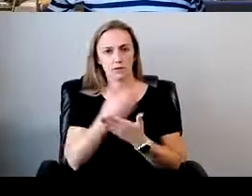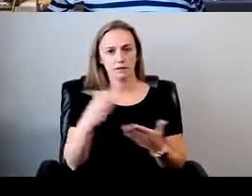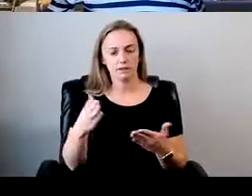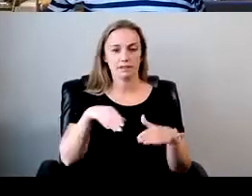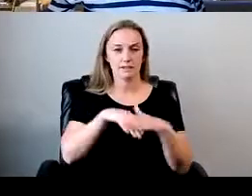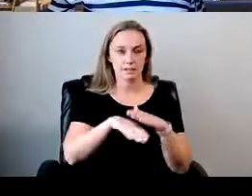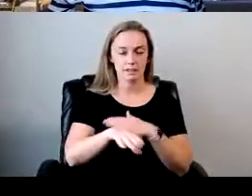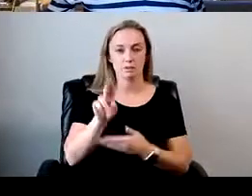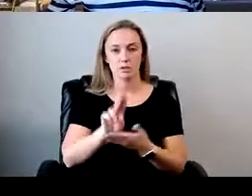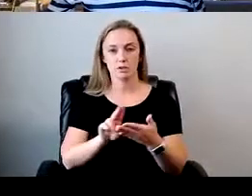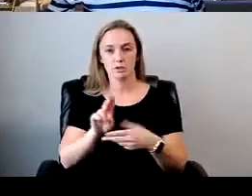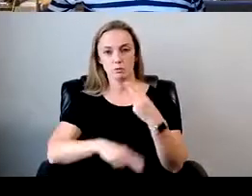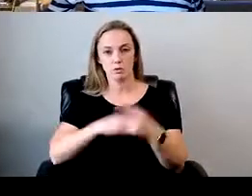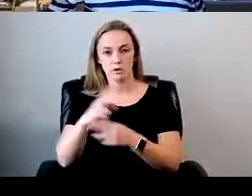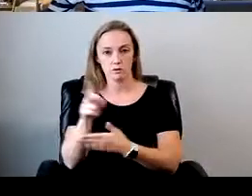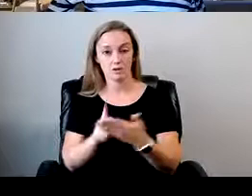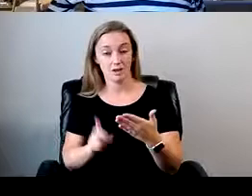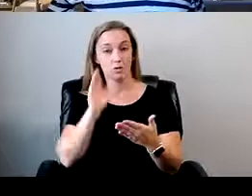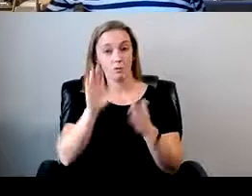and we'll find out those are not necessarily the same thing.